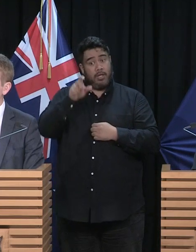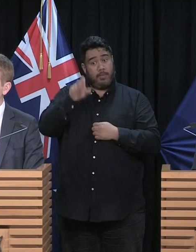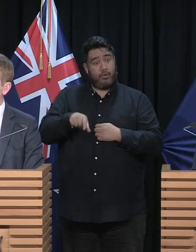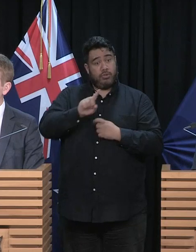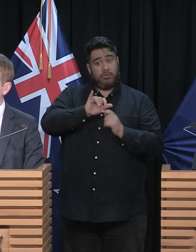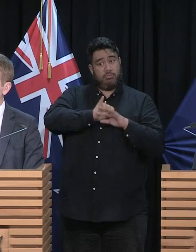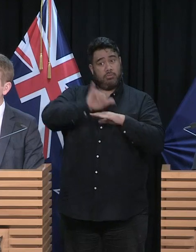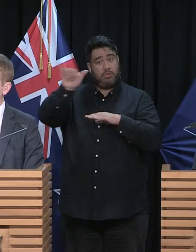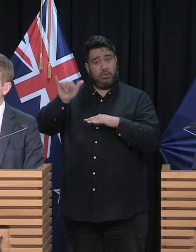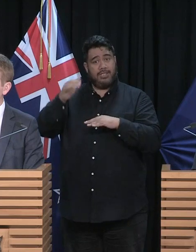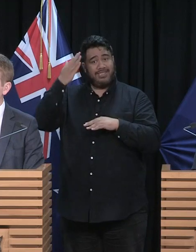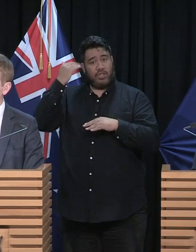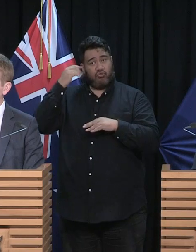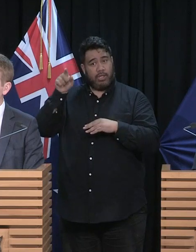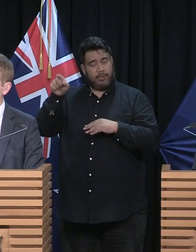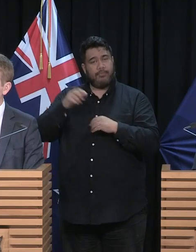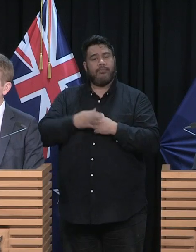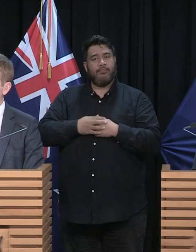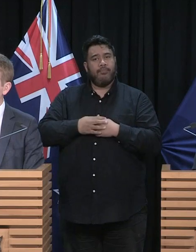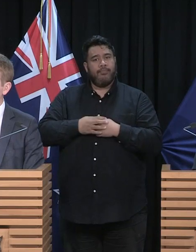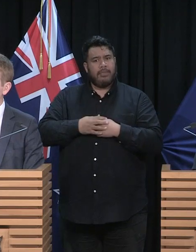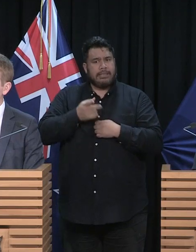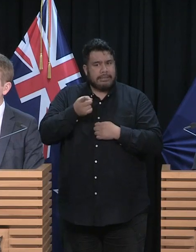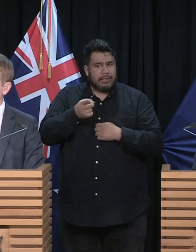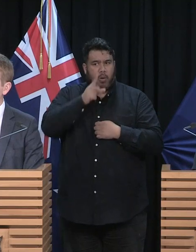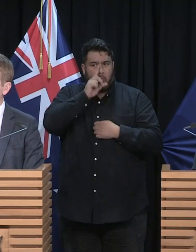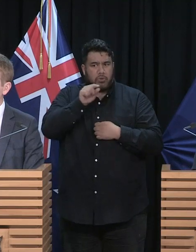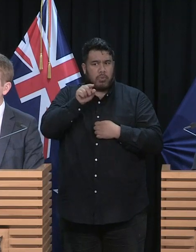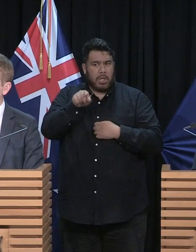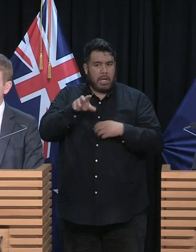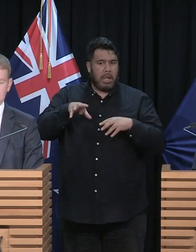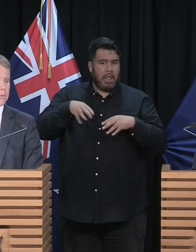encrypted format. This person visited by the